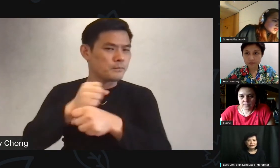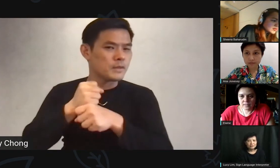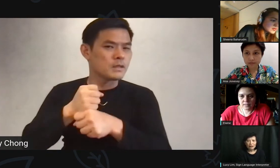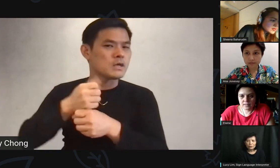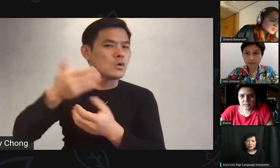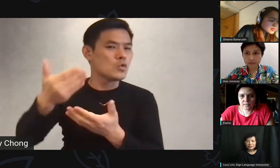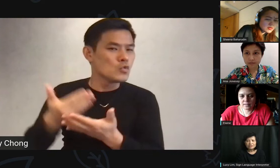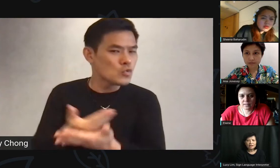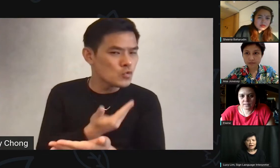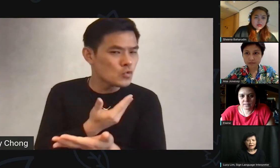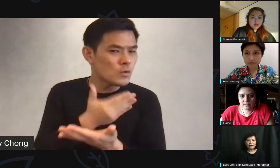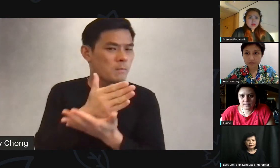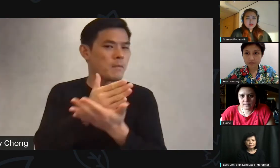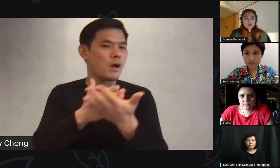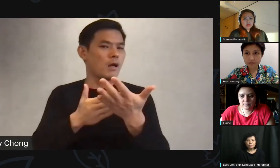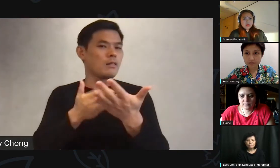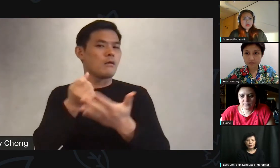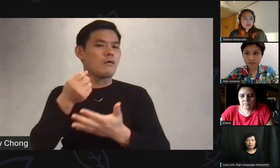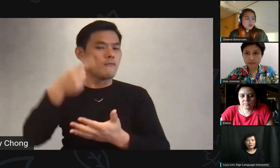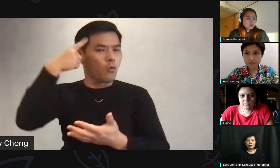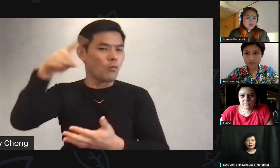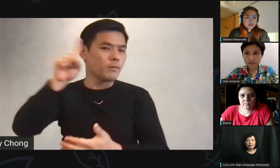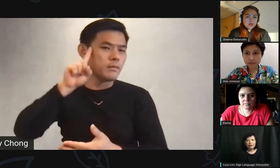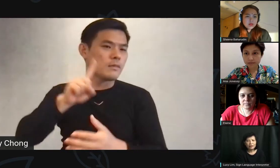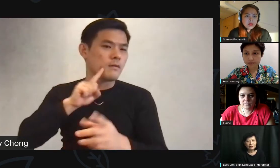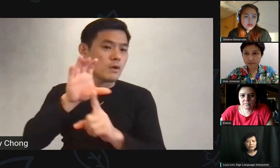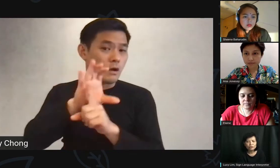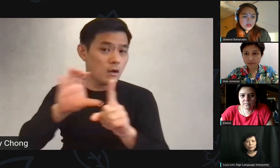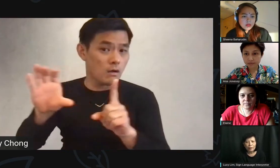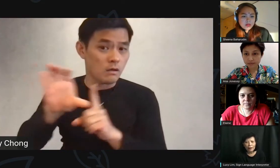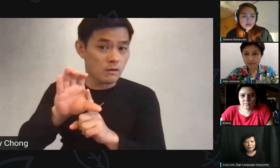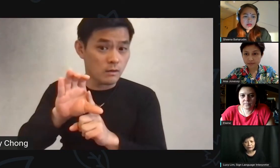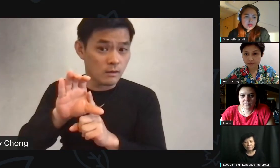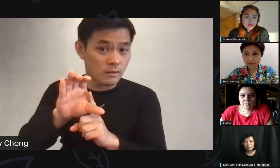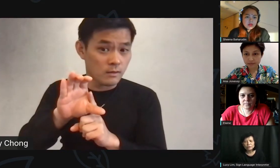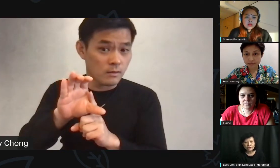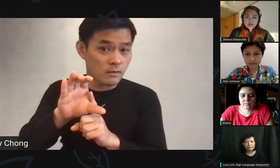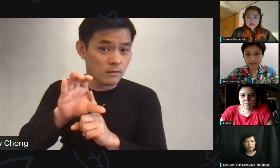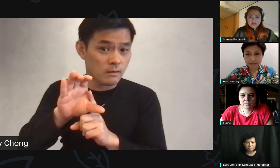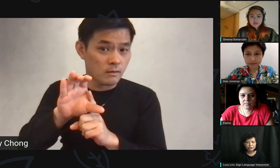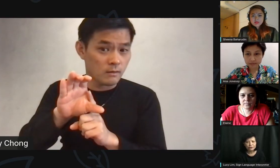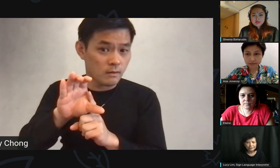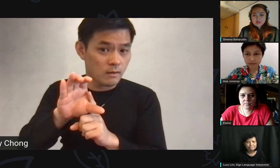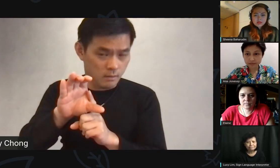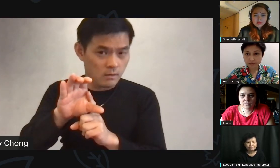Now it’s the time to make a new part of our Deaf culture.